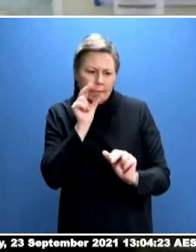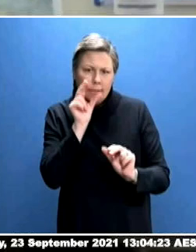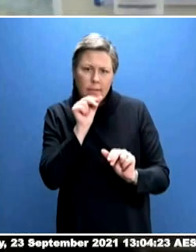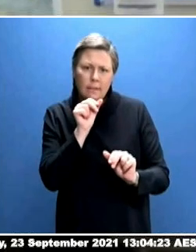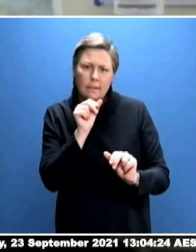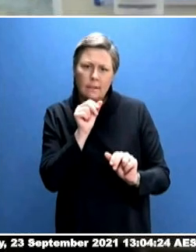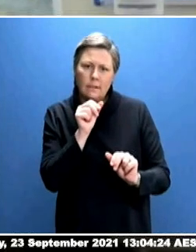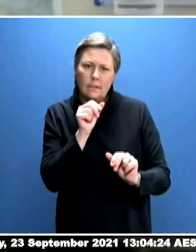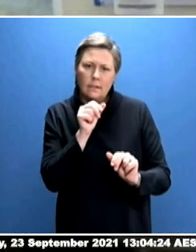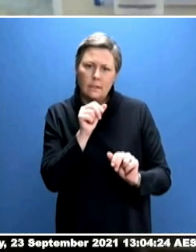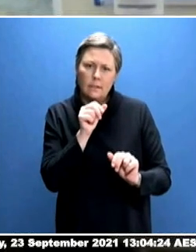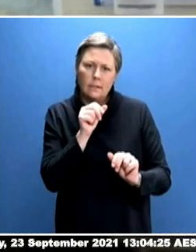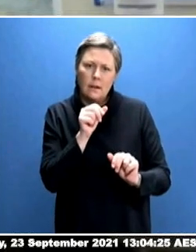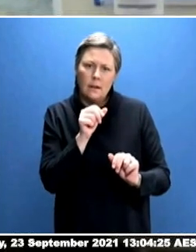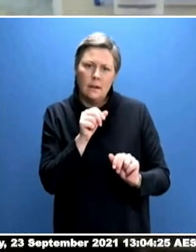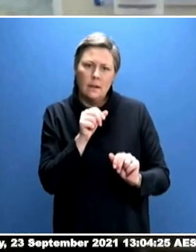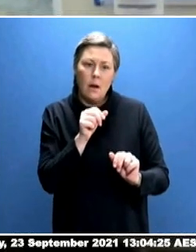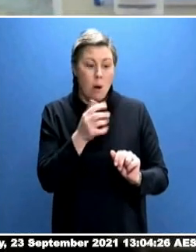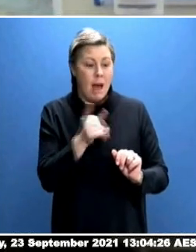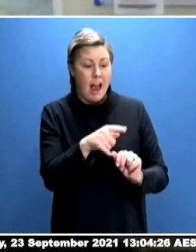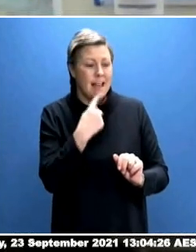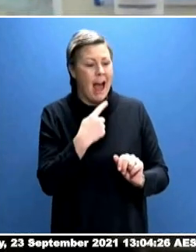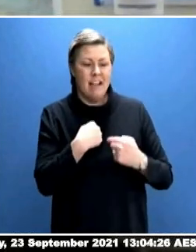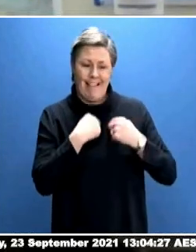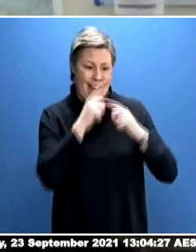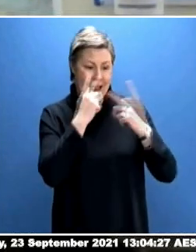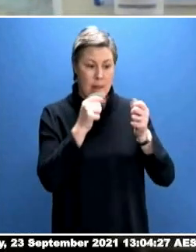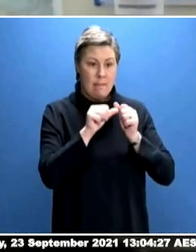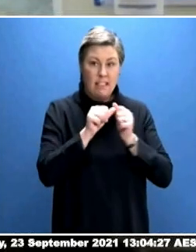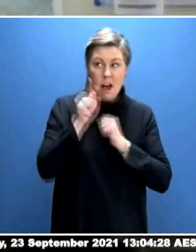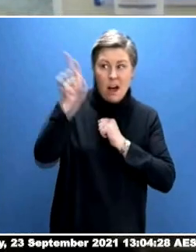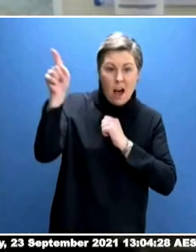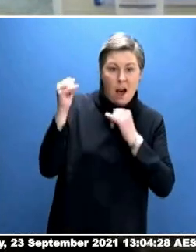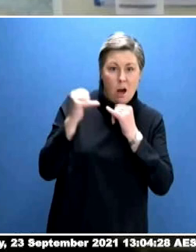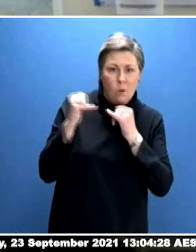you about a family member who you go and talk to, and their experience of